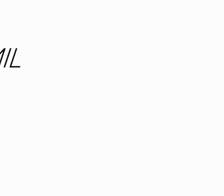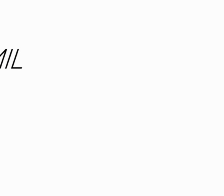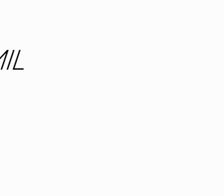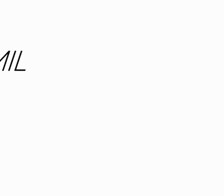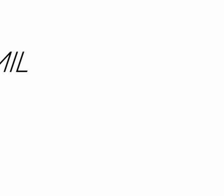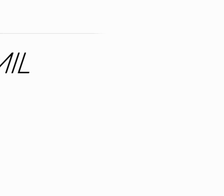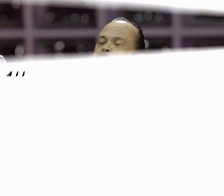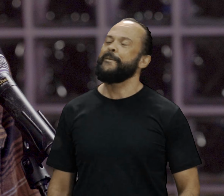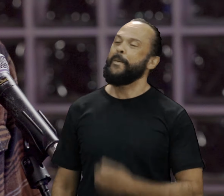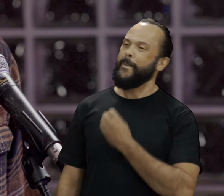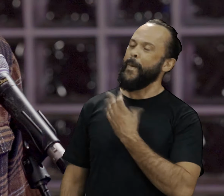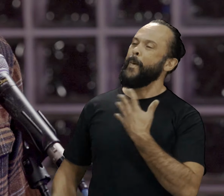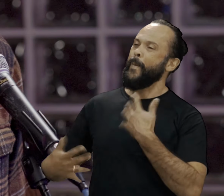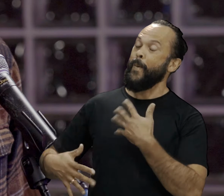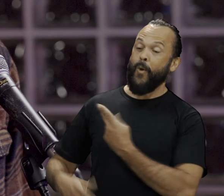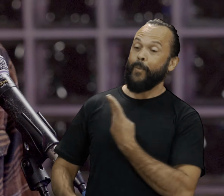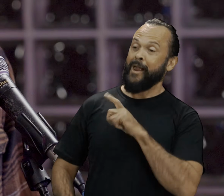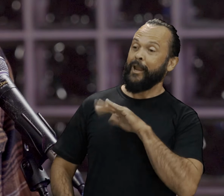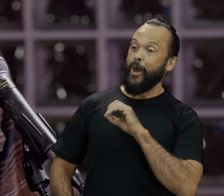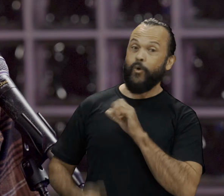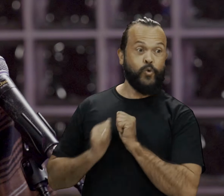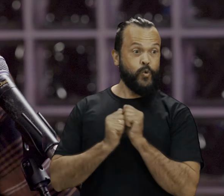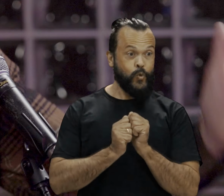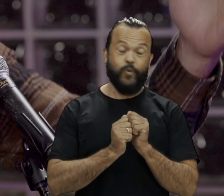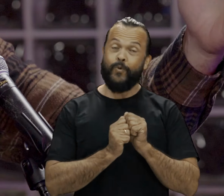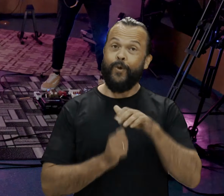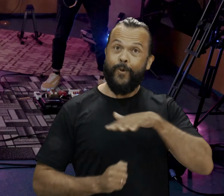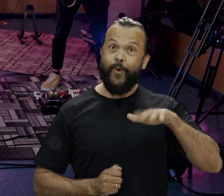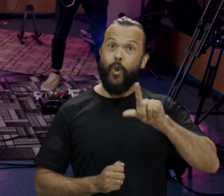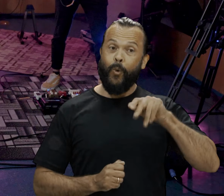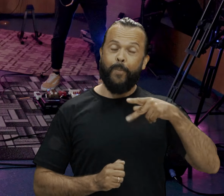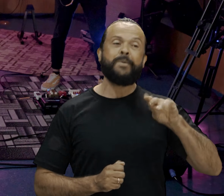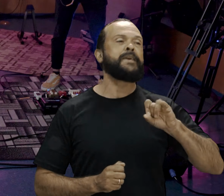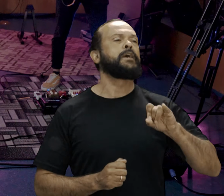Very good! I'm Leo Leomil and here with me at Lupe Estudio: O Temporal.